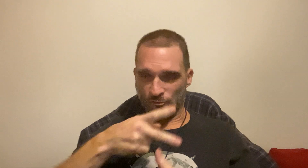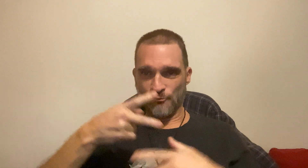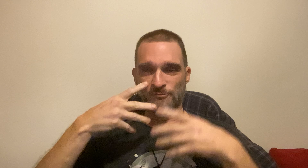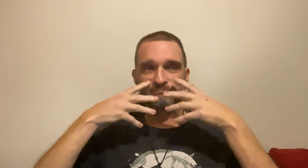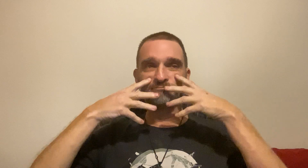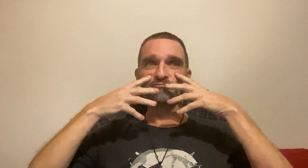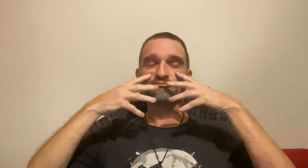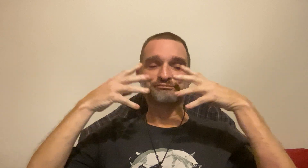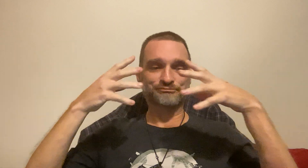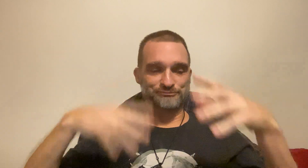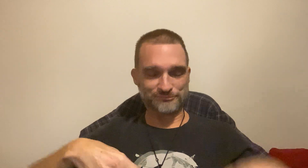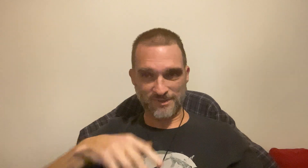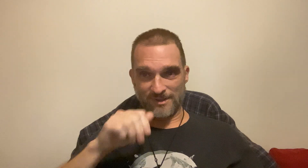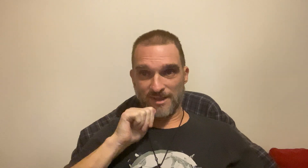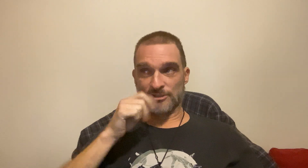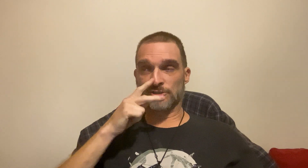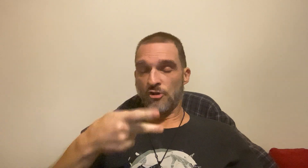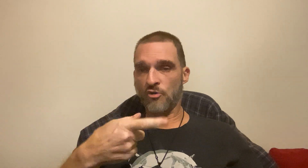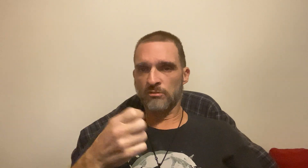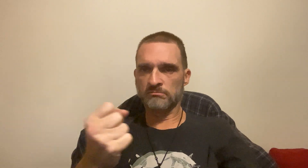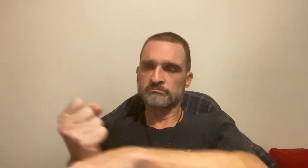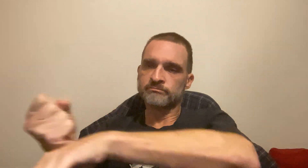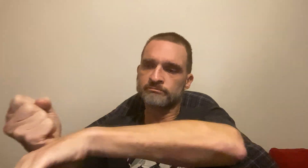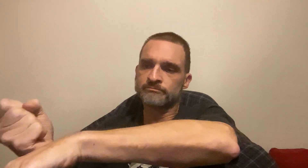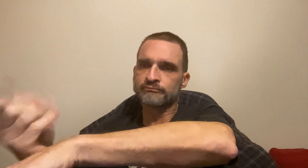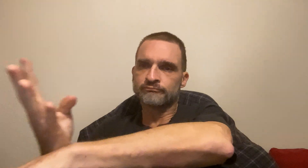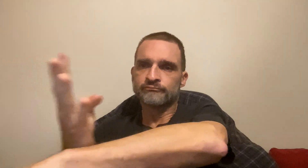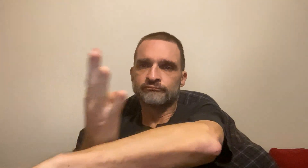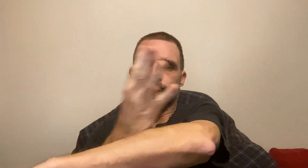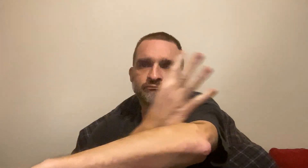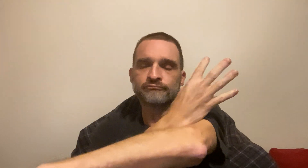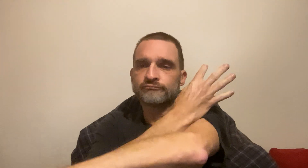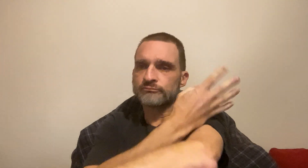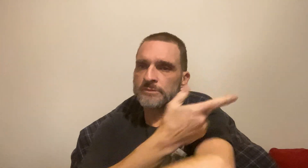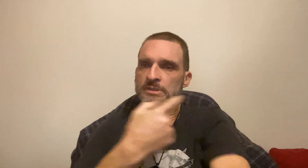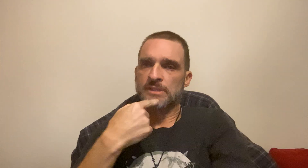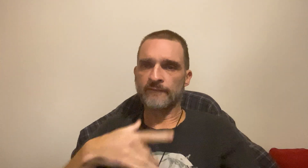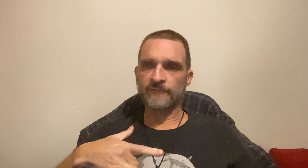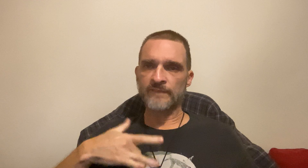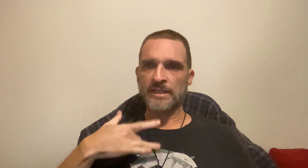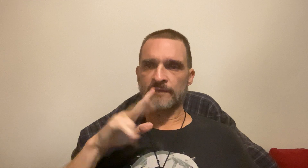My wife saw me crying. Allison saw it too and got goose bumps.